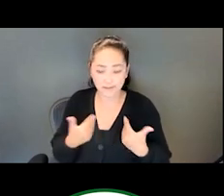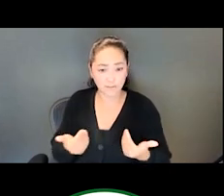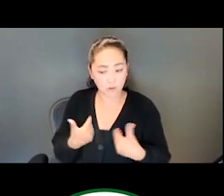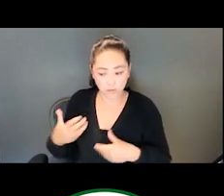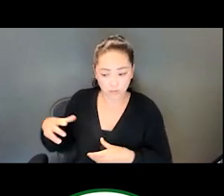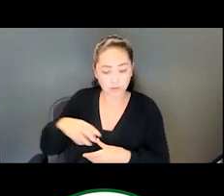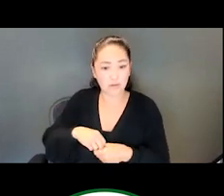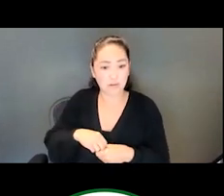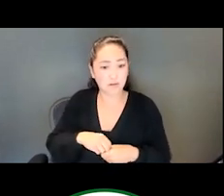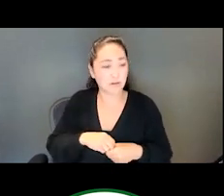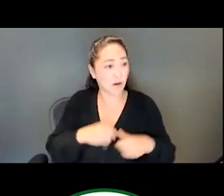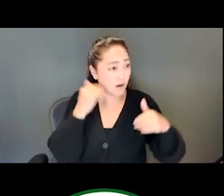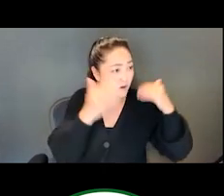assisting each other.